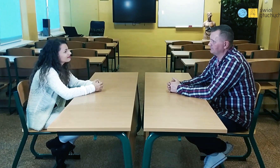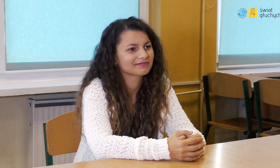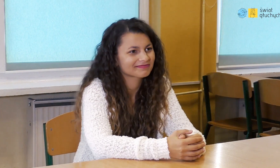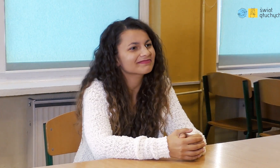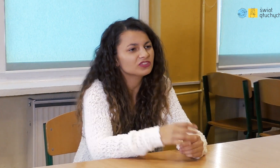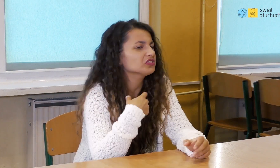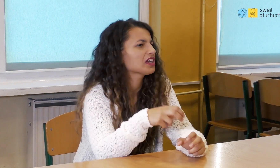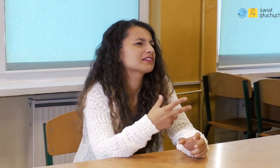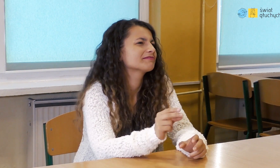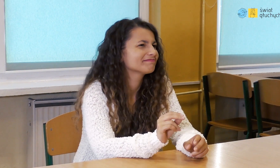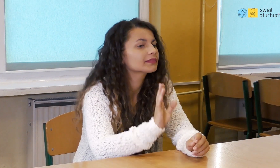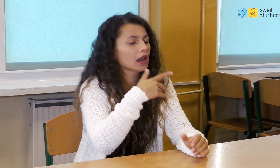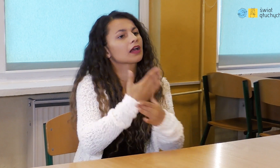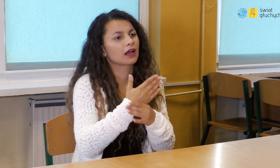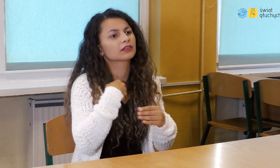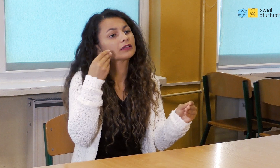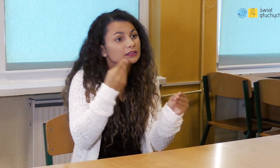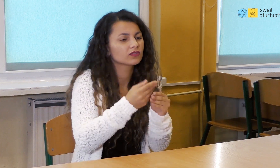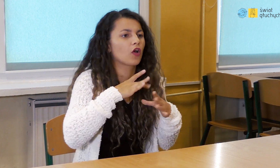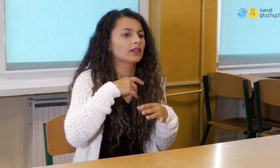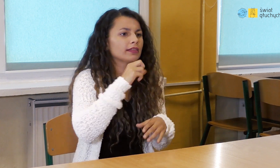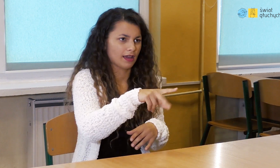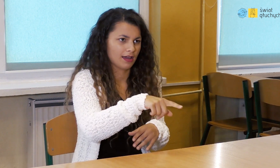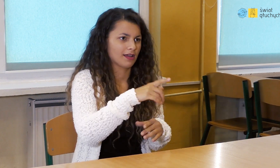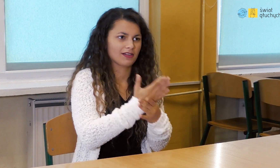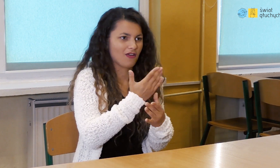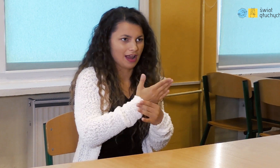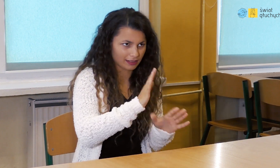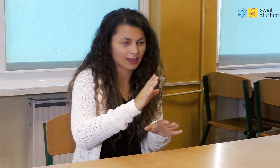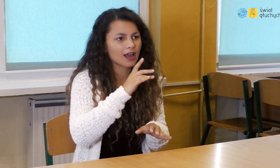Not me so much. Whenever the school year ended, we had time for cards.